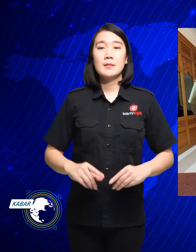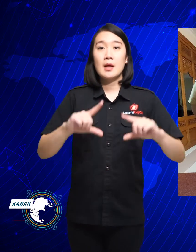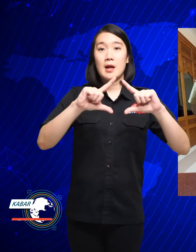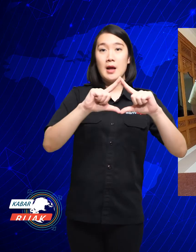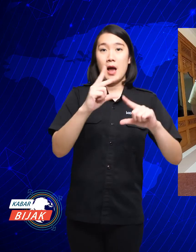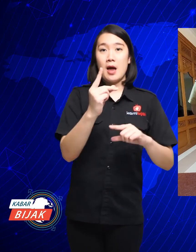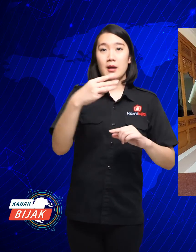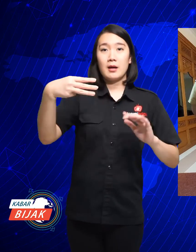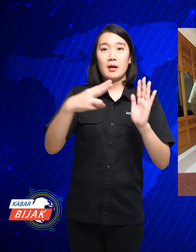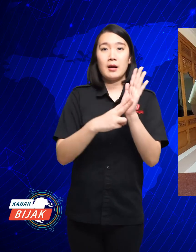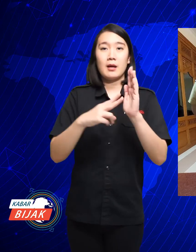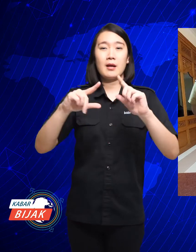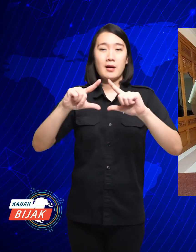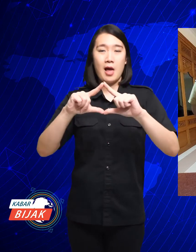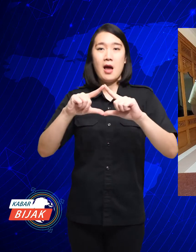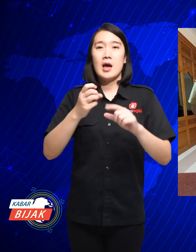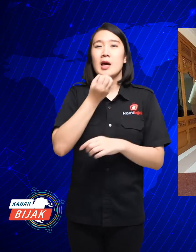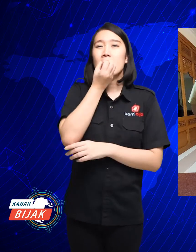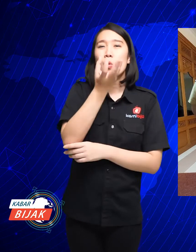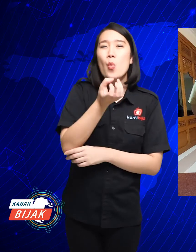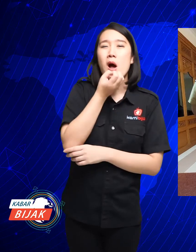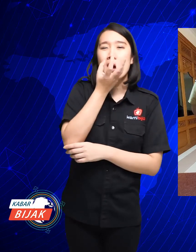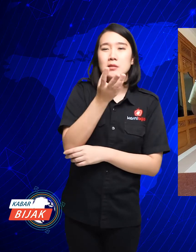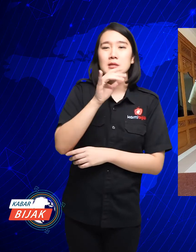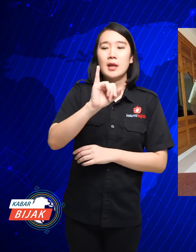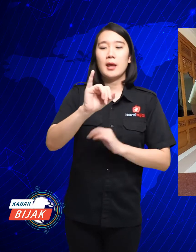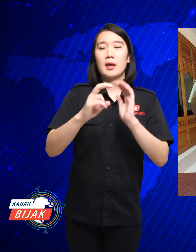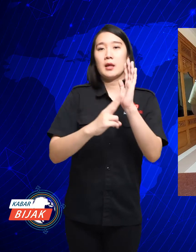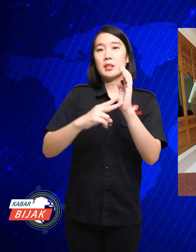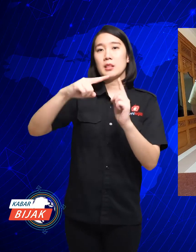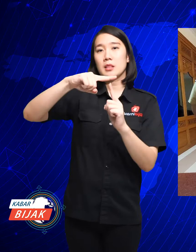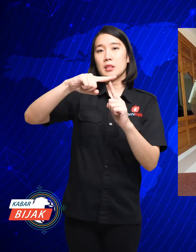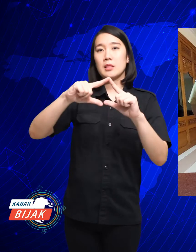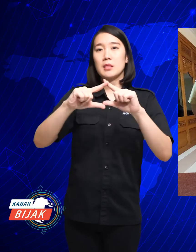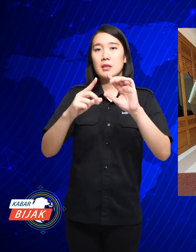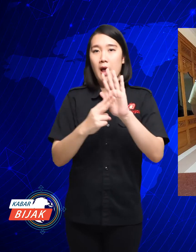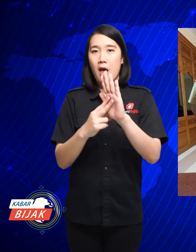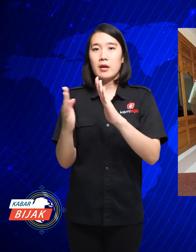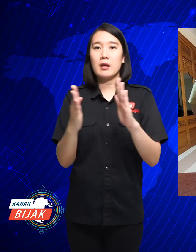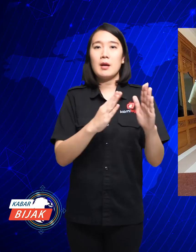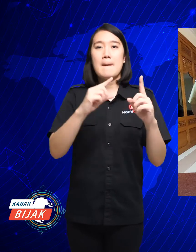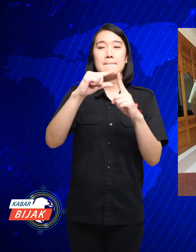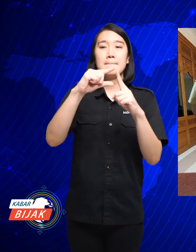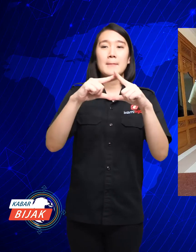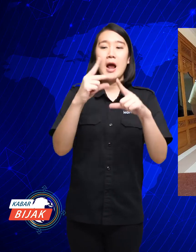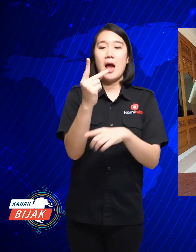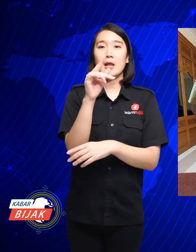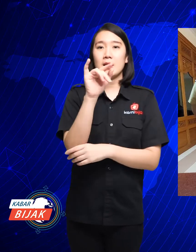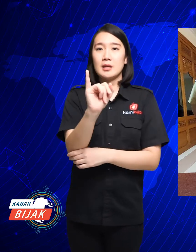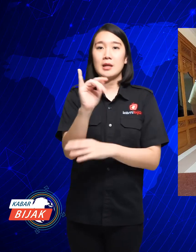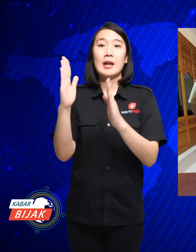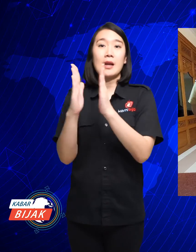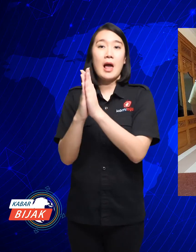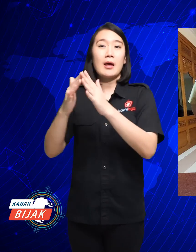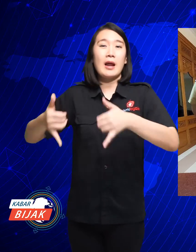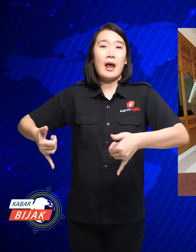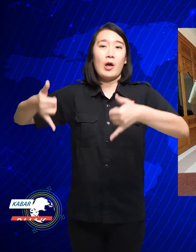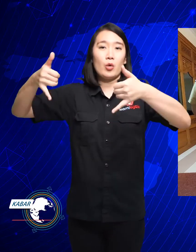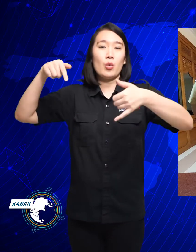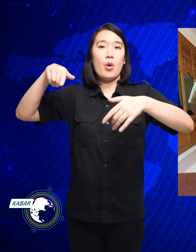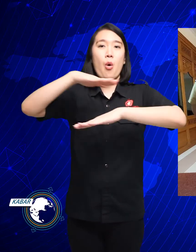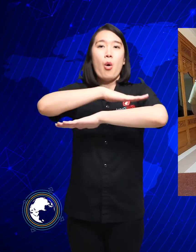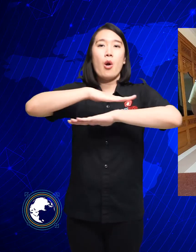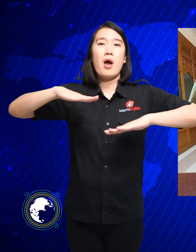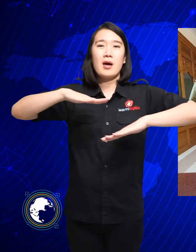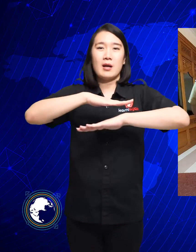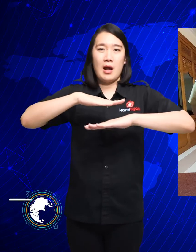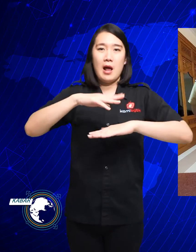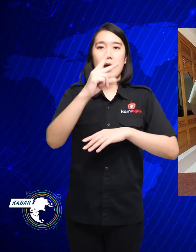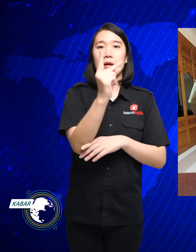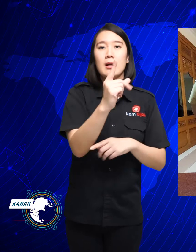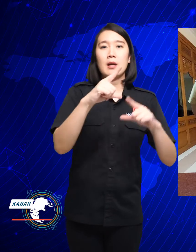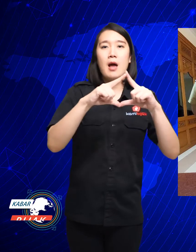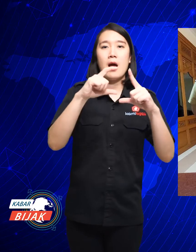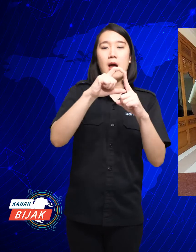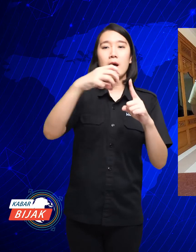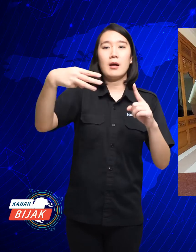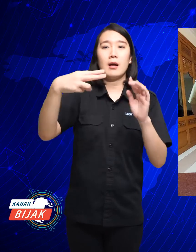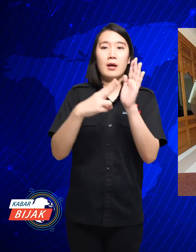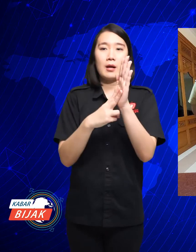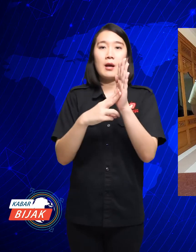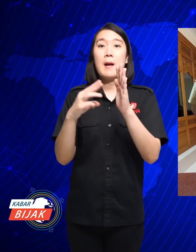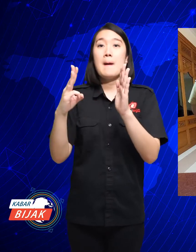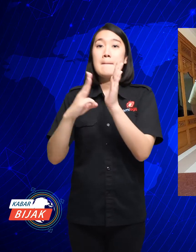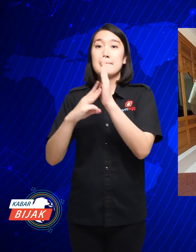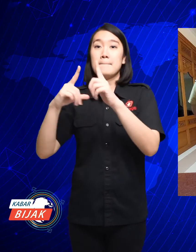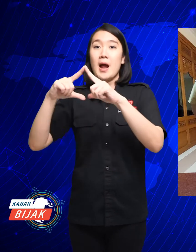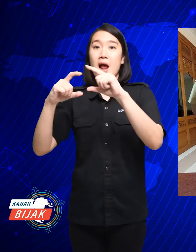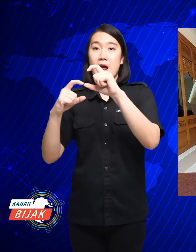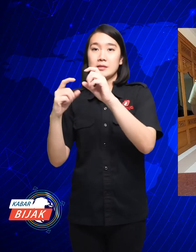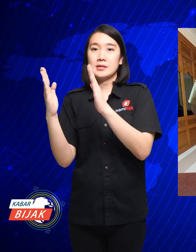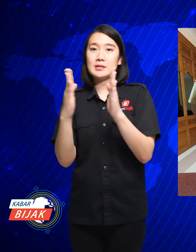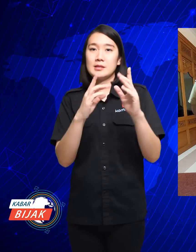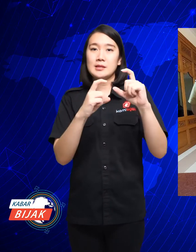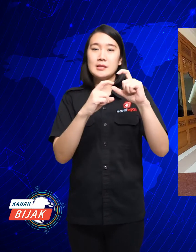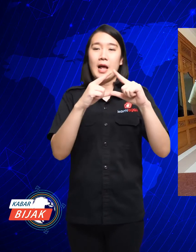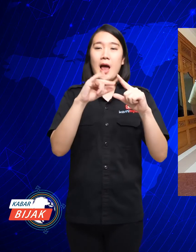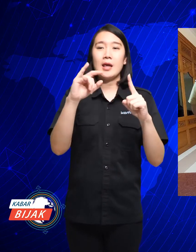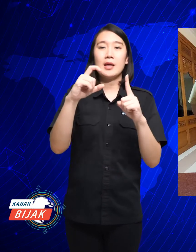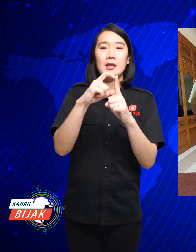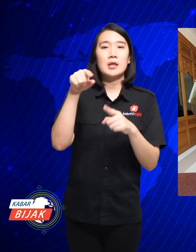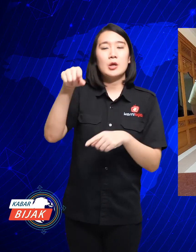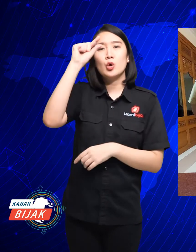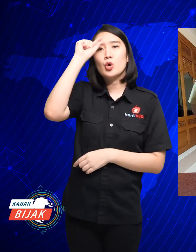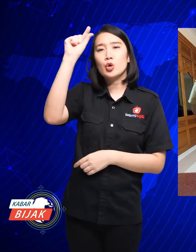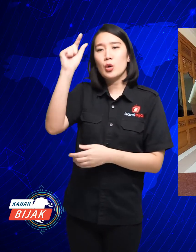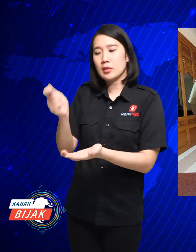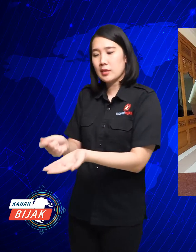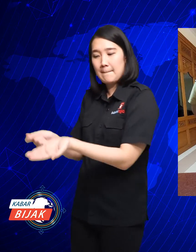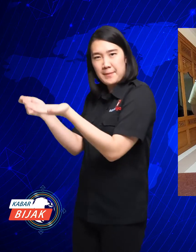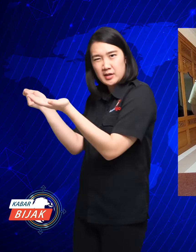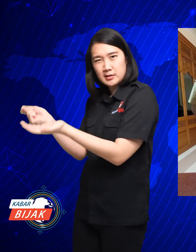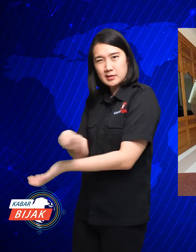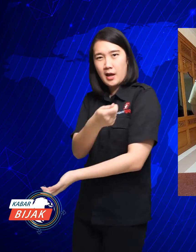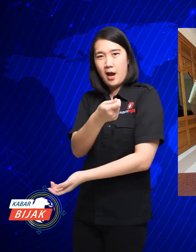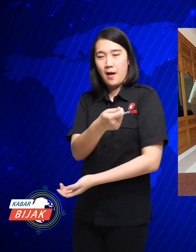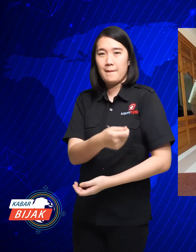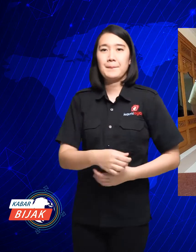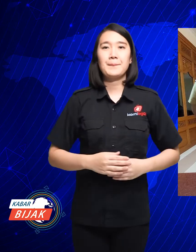Intan Pari Educational Arena and Building Raden Mas Said's sport for table tennis.